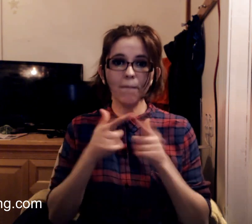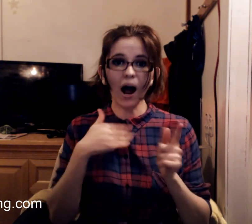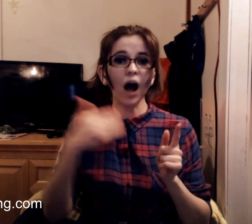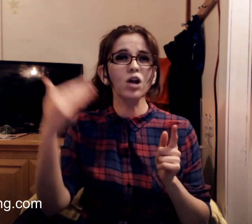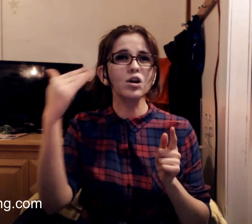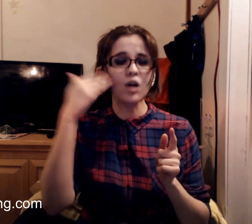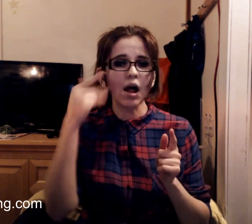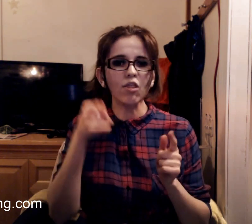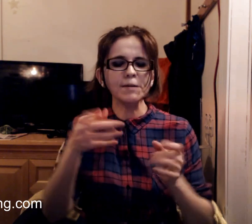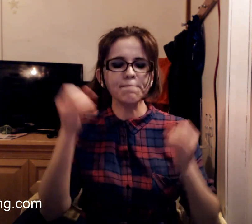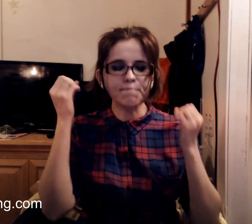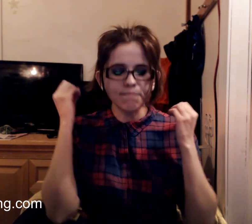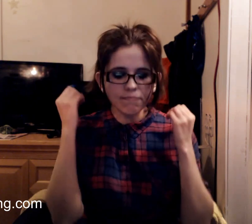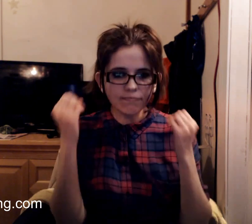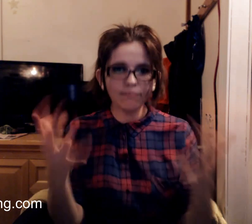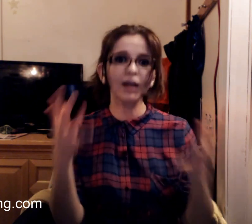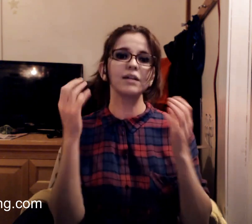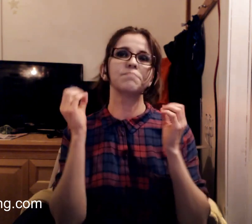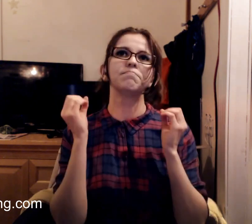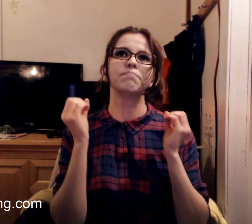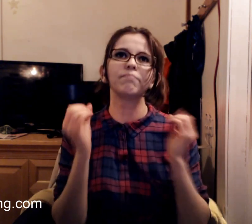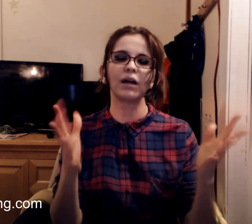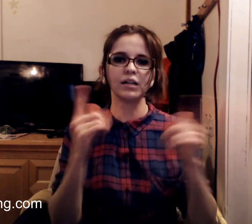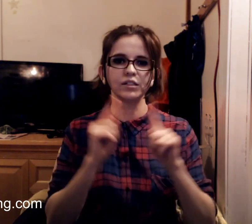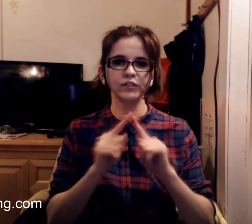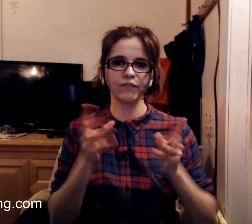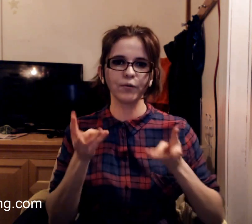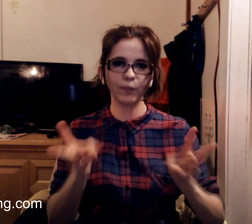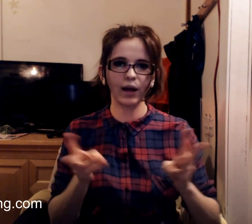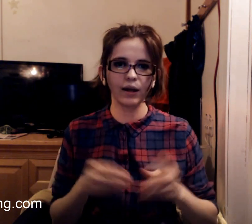but I do know there's many, many, many different ways.